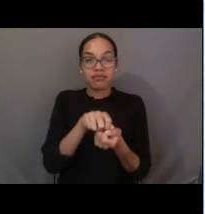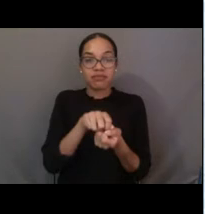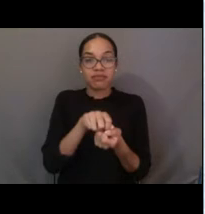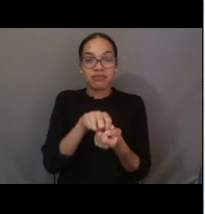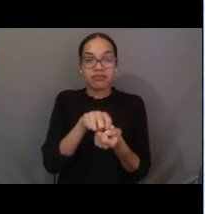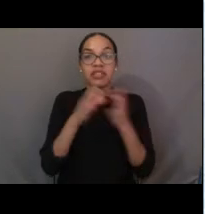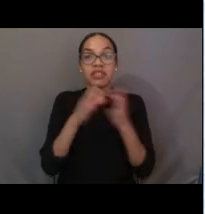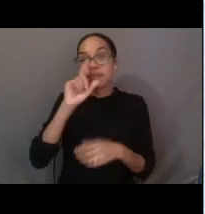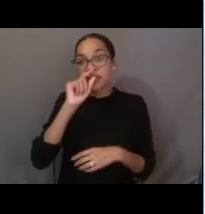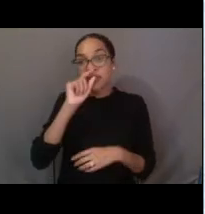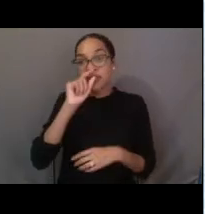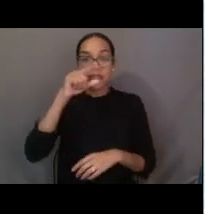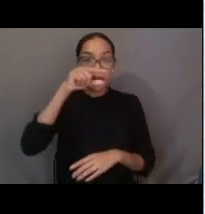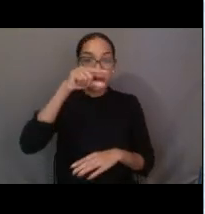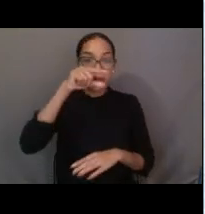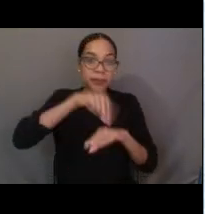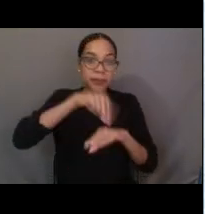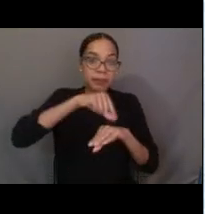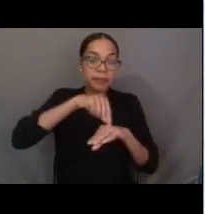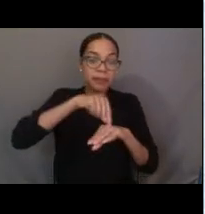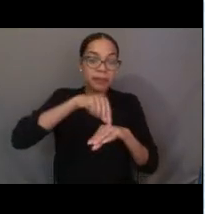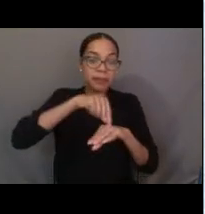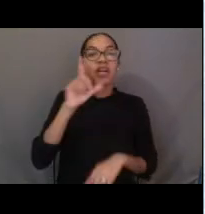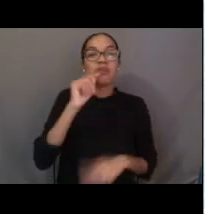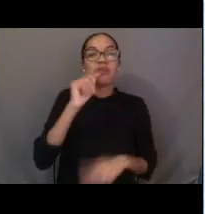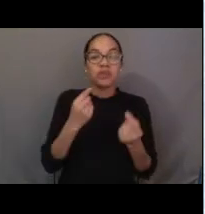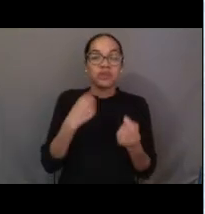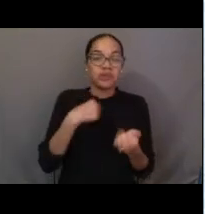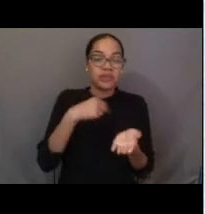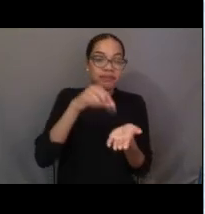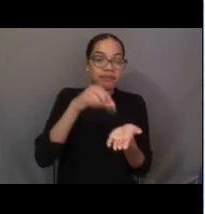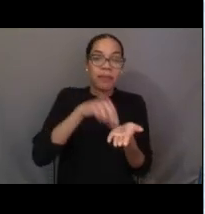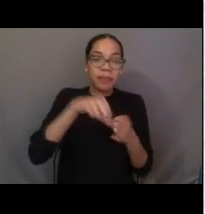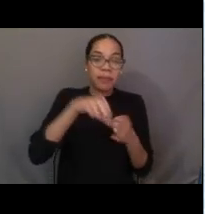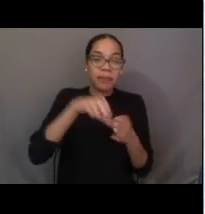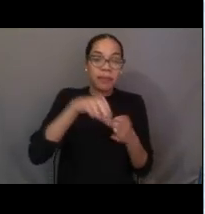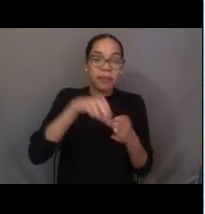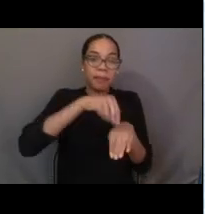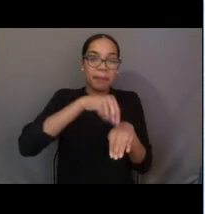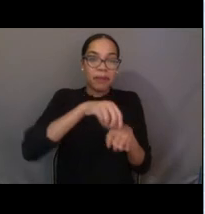They'll either break the shell when their beak. Or as many of you guys have probably seen,